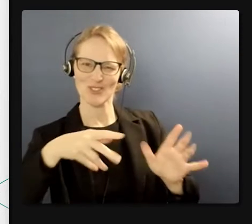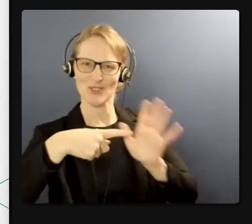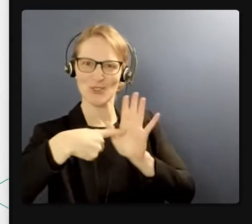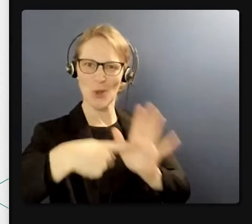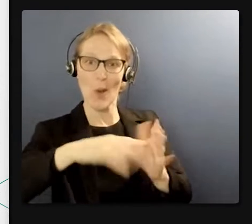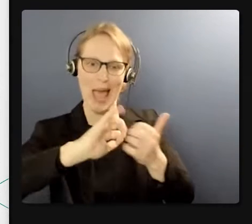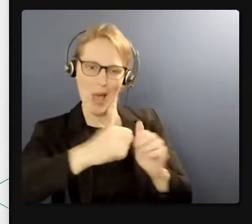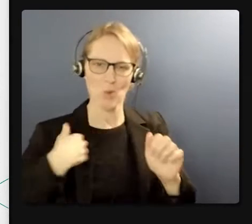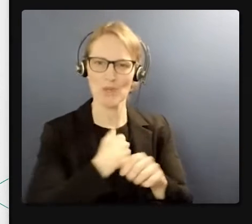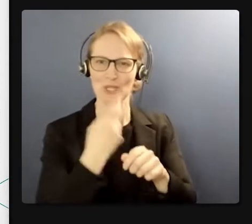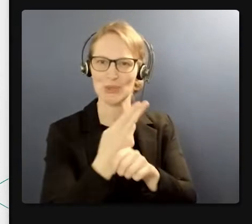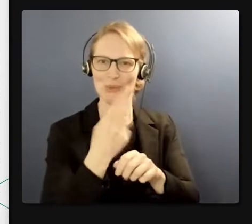So let's just get into it.